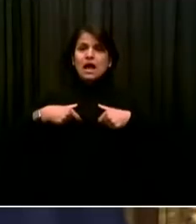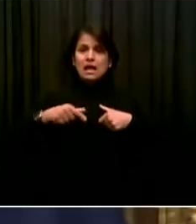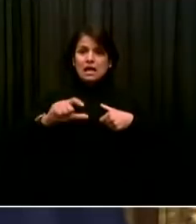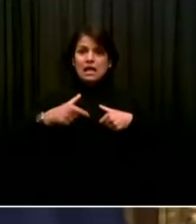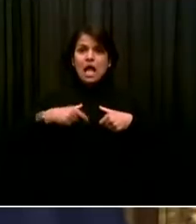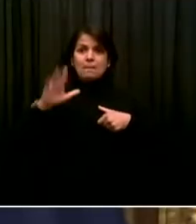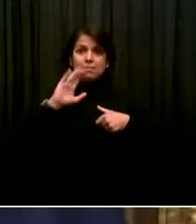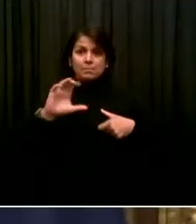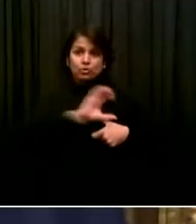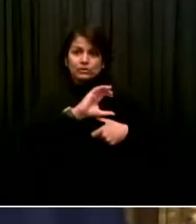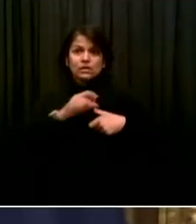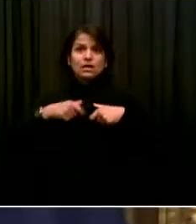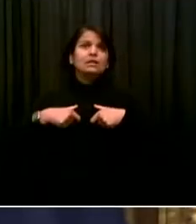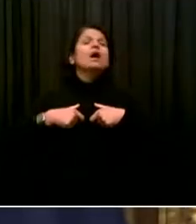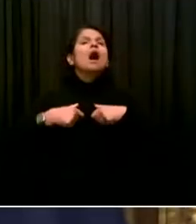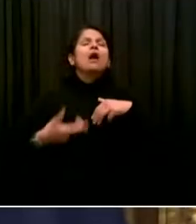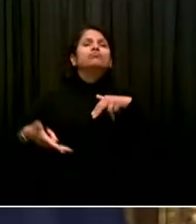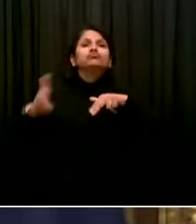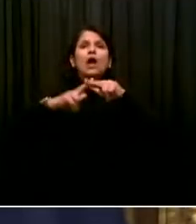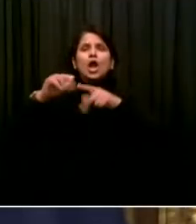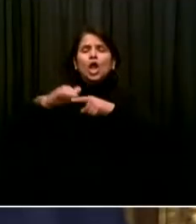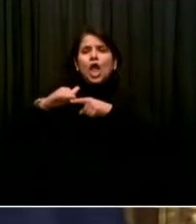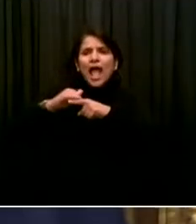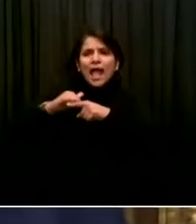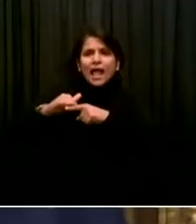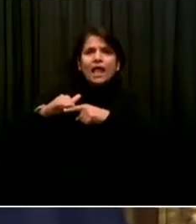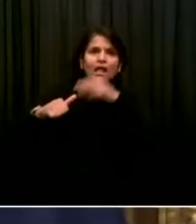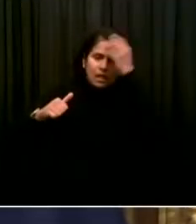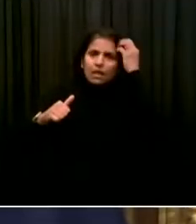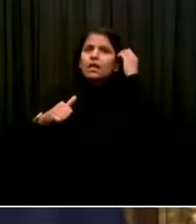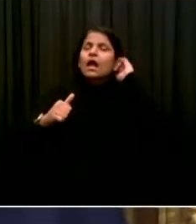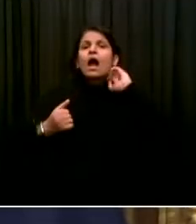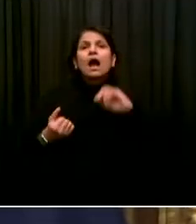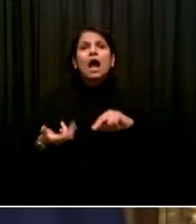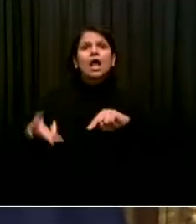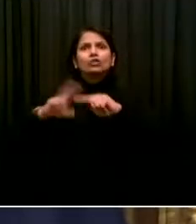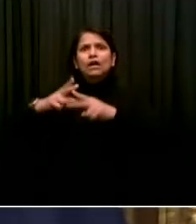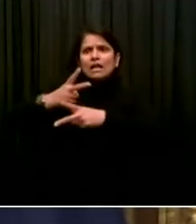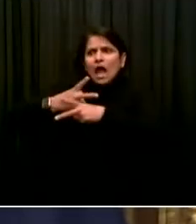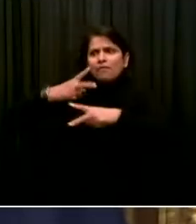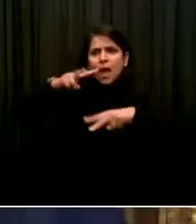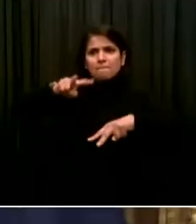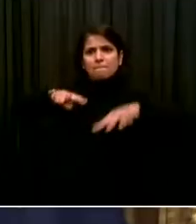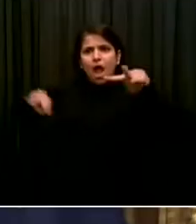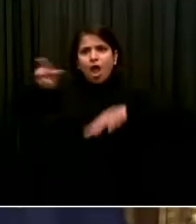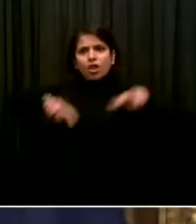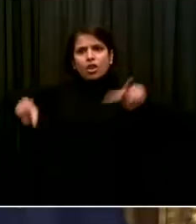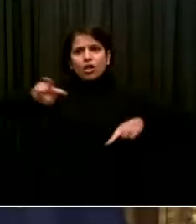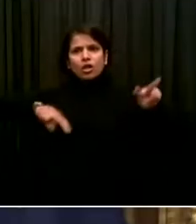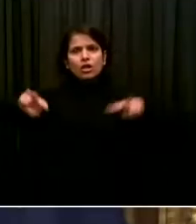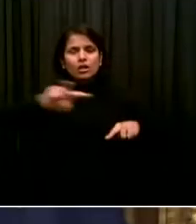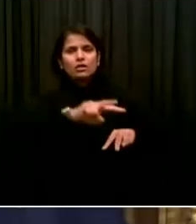BODY CAMERAS AND ENHANCED TRAINING AND OVERSIGHT. WE WILL ALSO